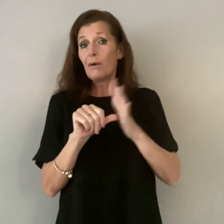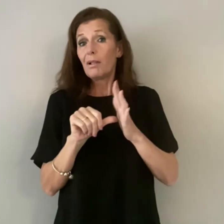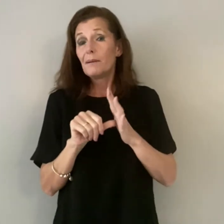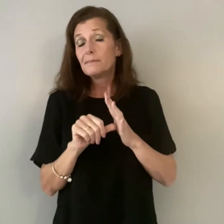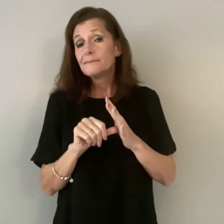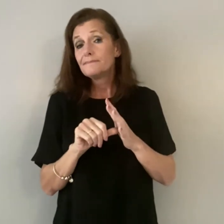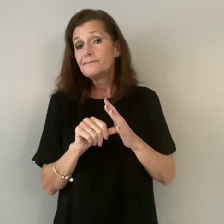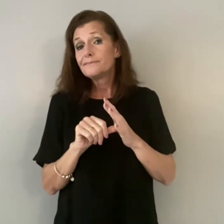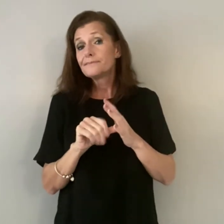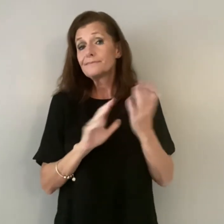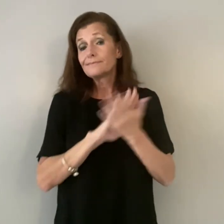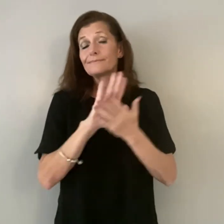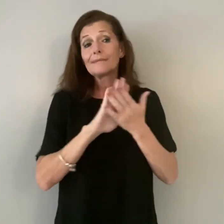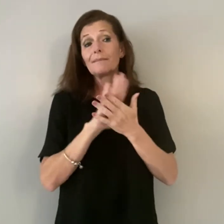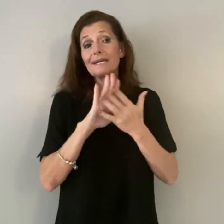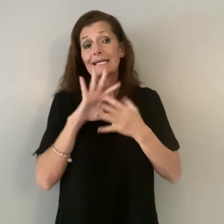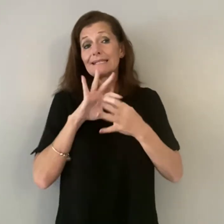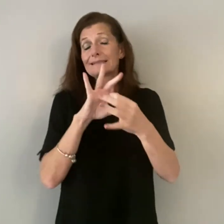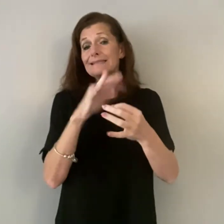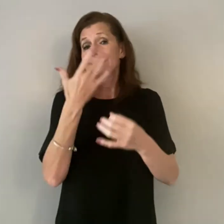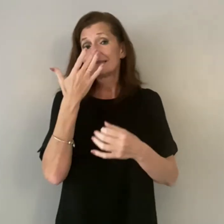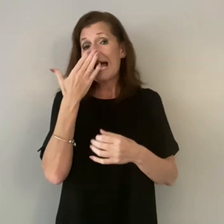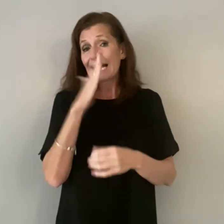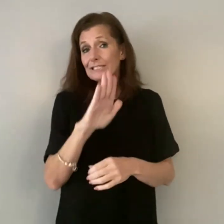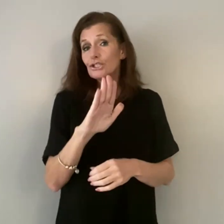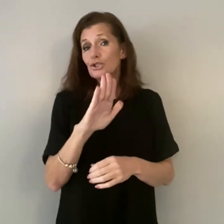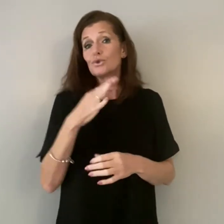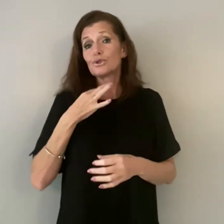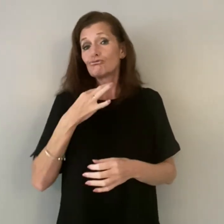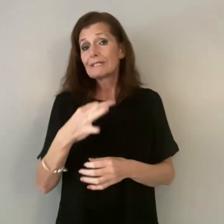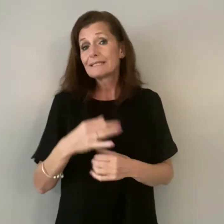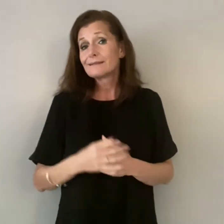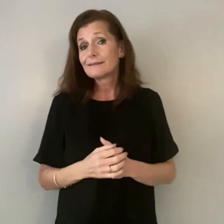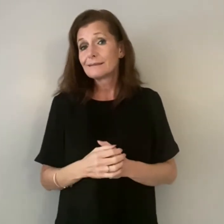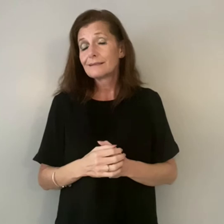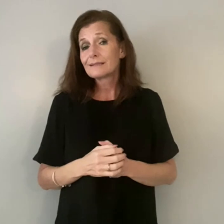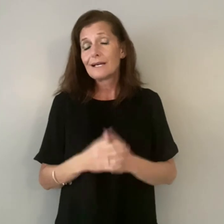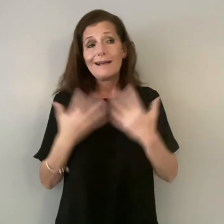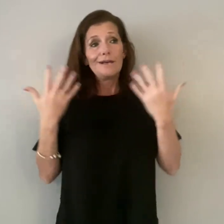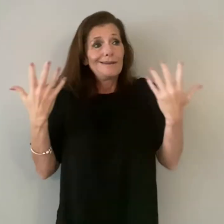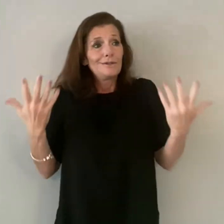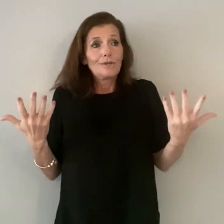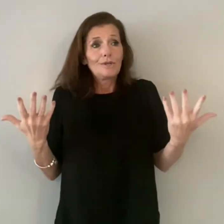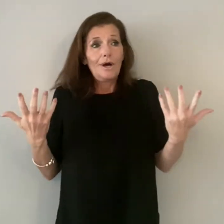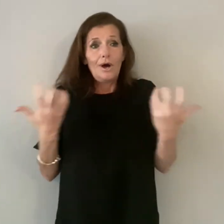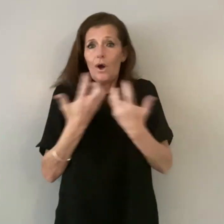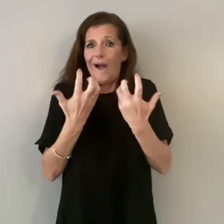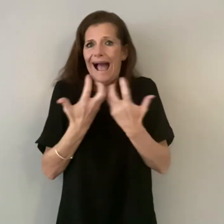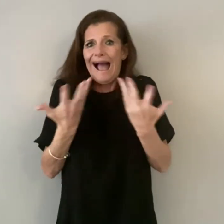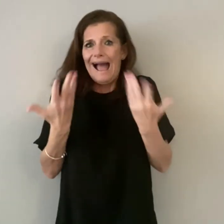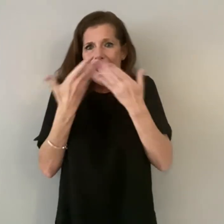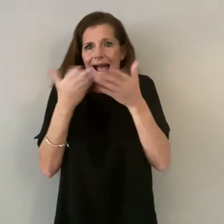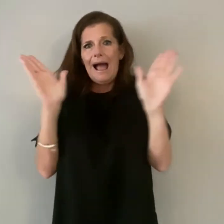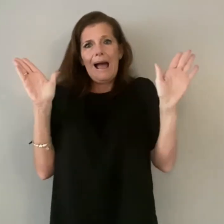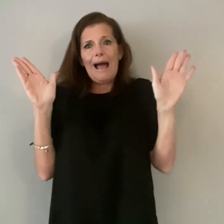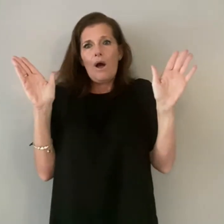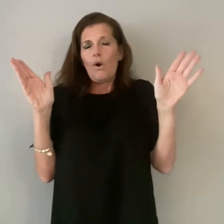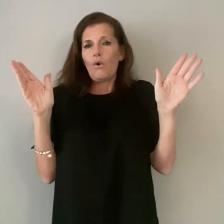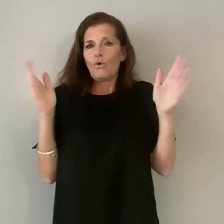And, but it does affect people's attitudes to risk or an organization's attitude to risk. So how would you say that both widen and deepen